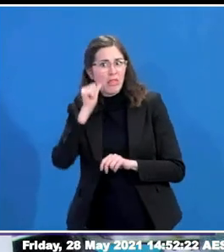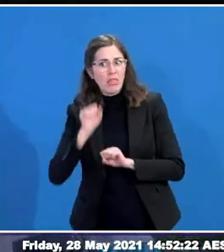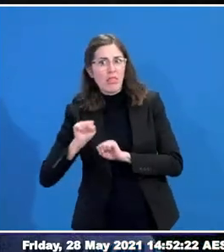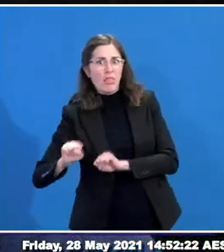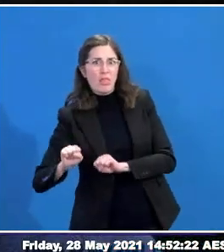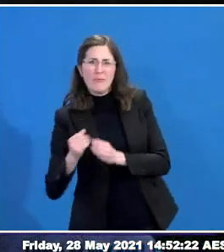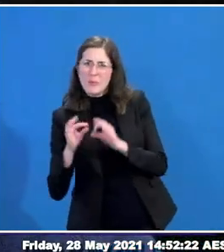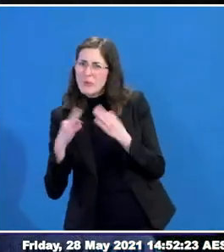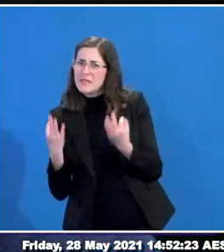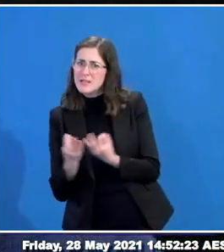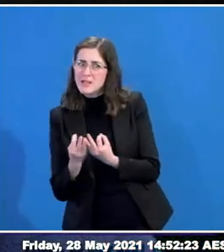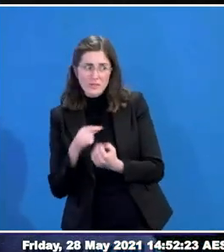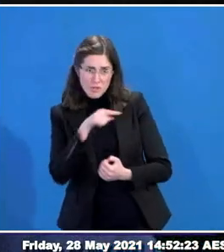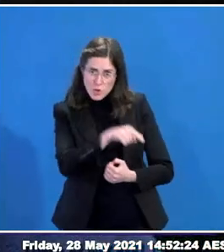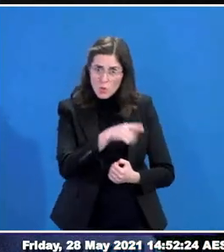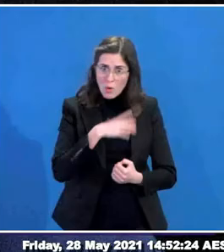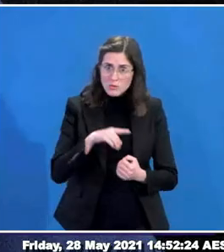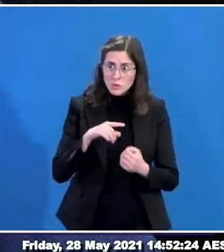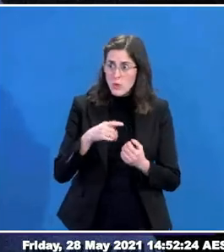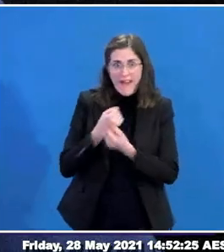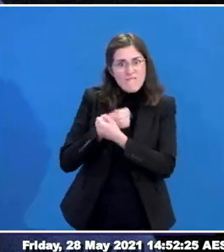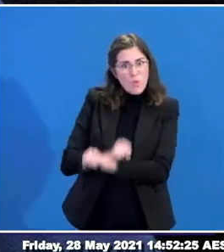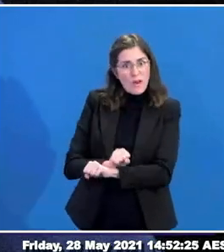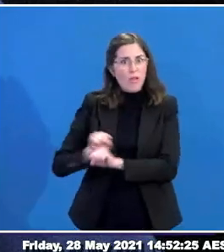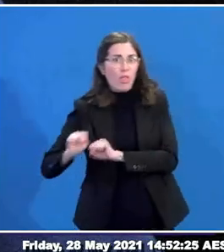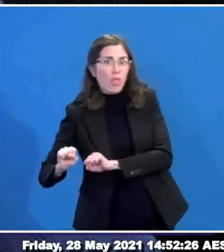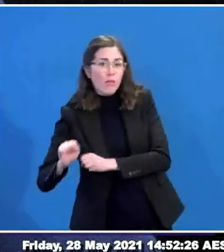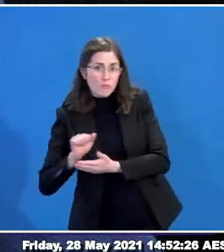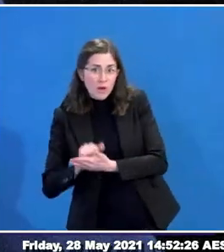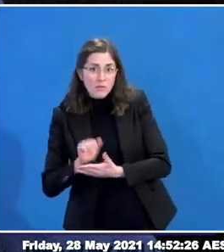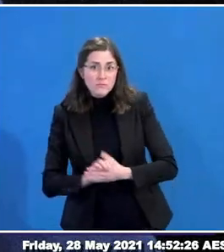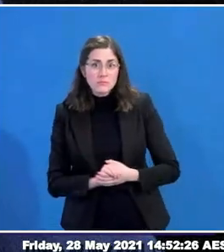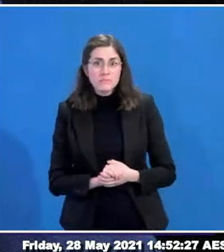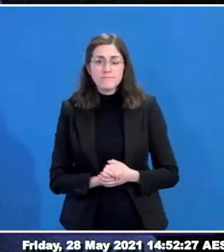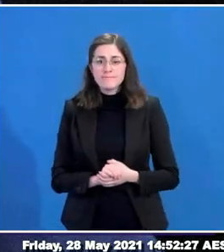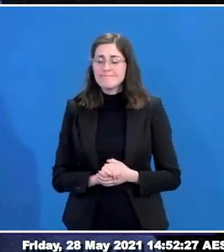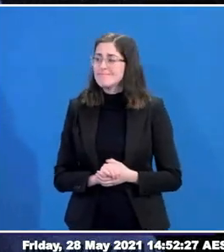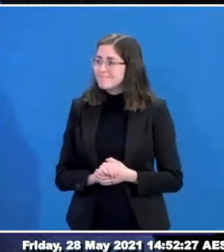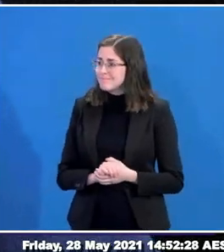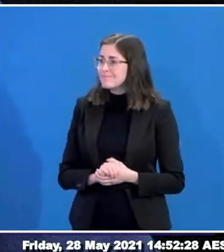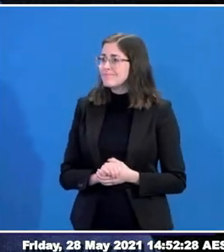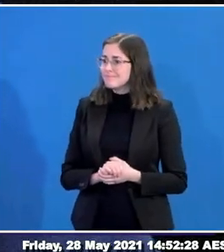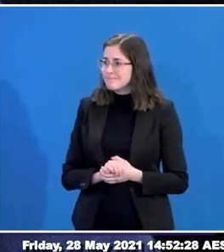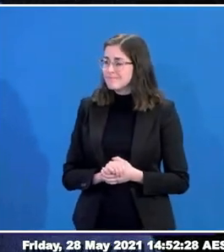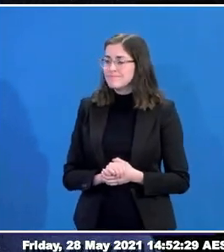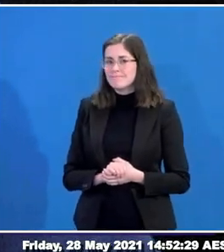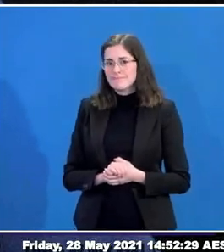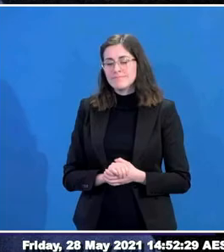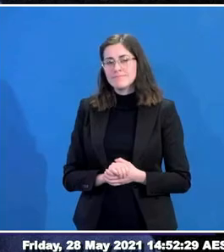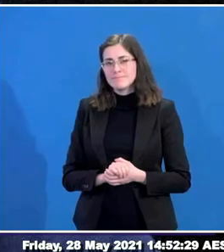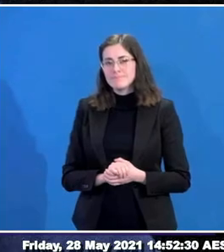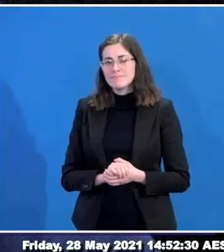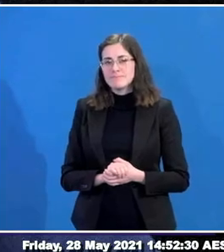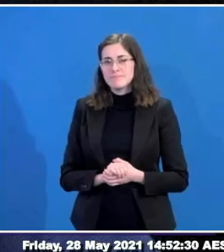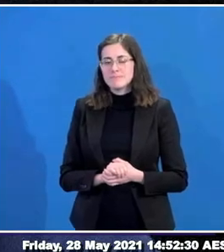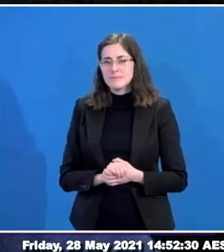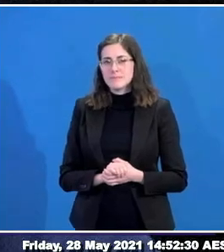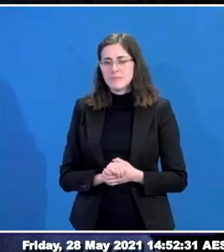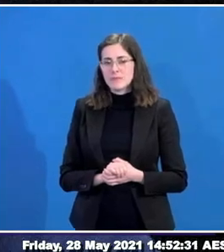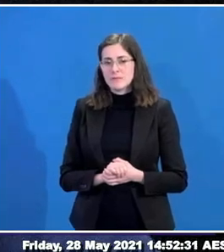Well, of course, I guess the analogy of what you are